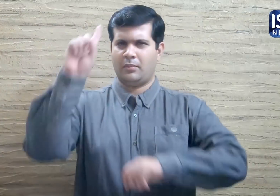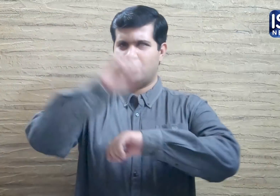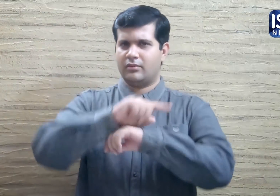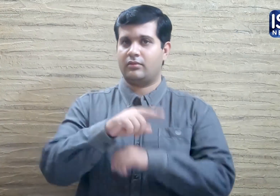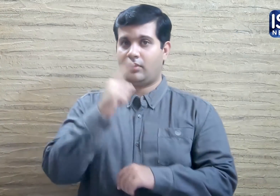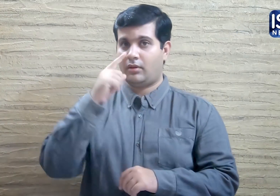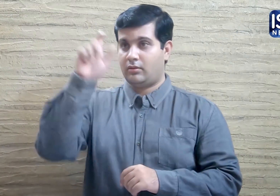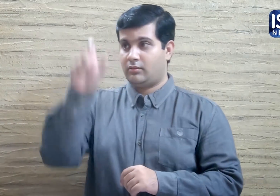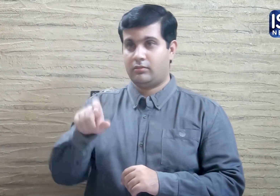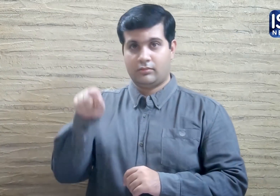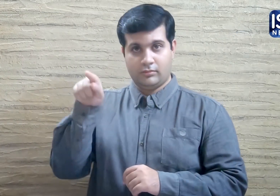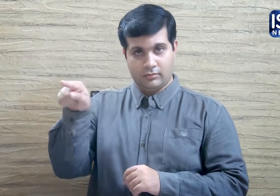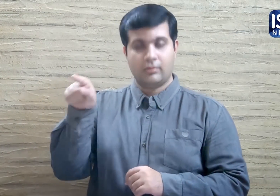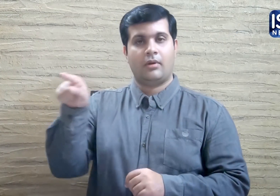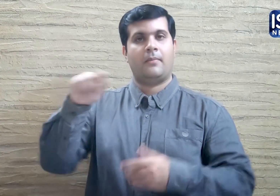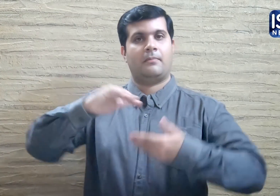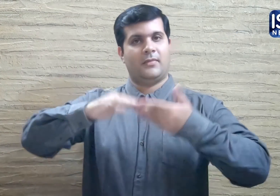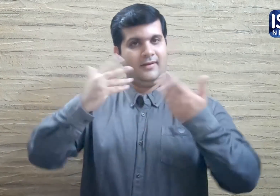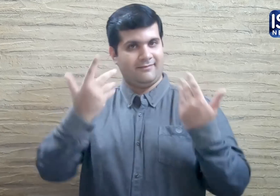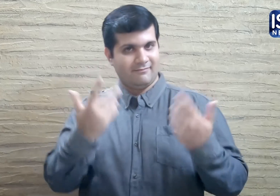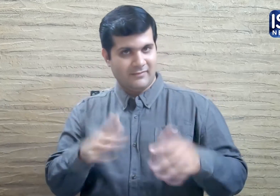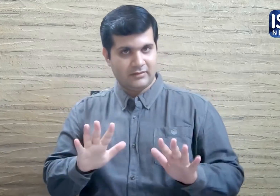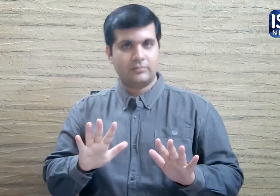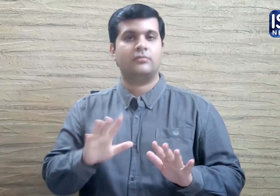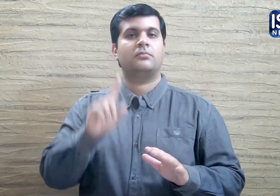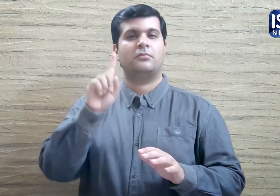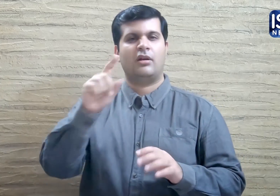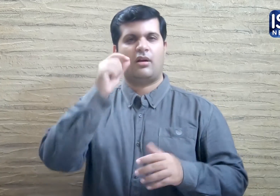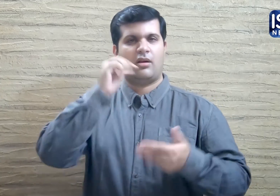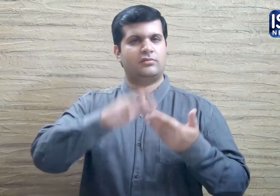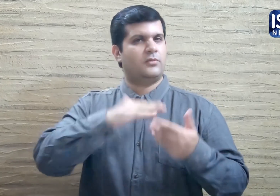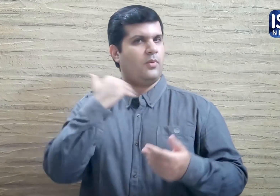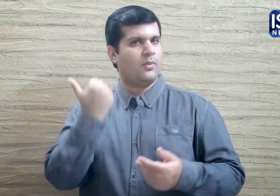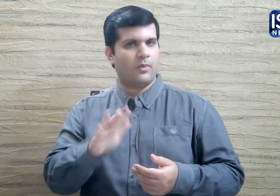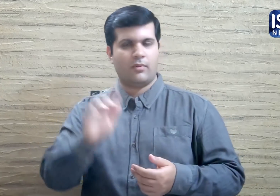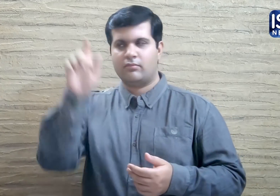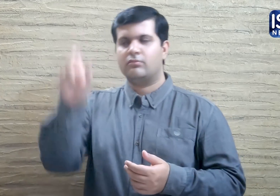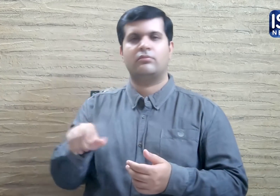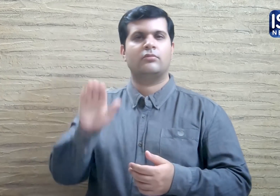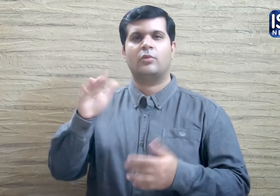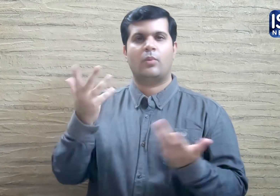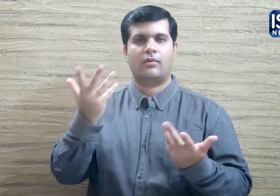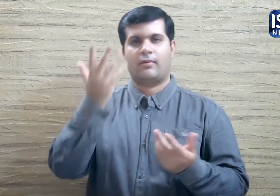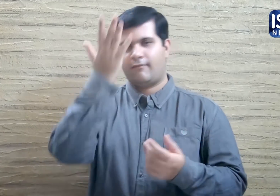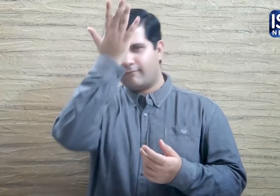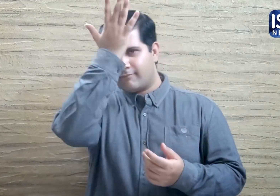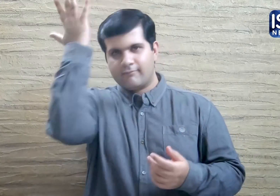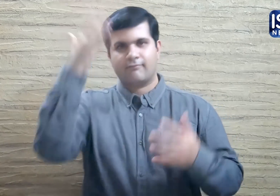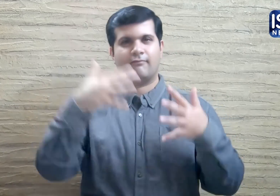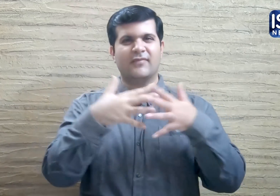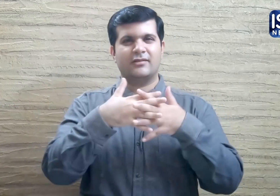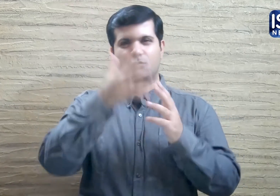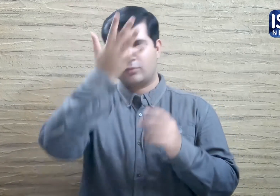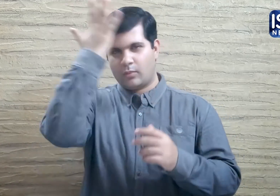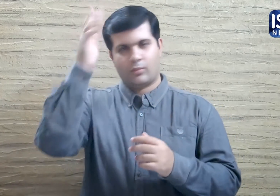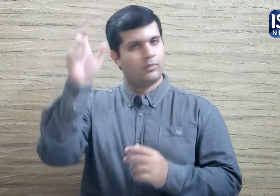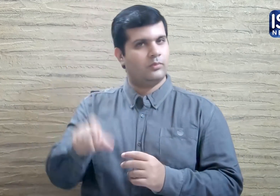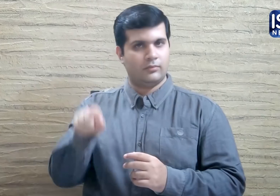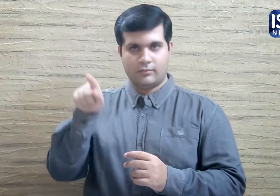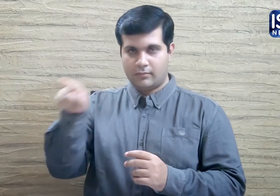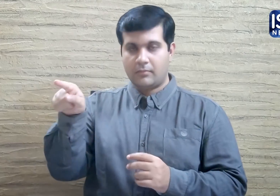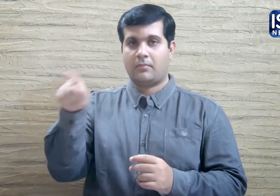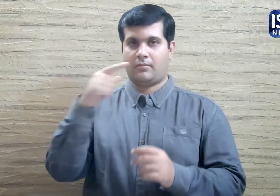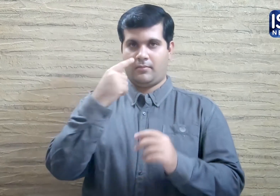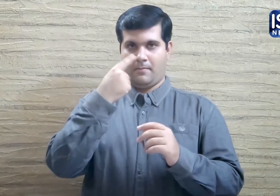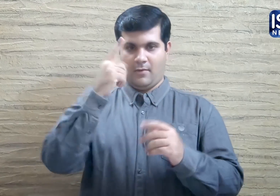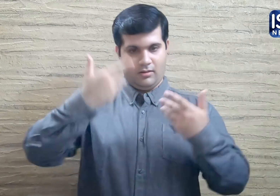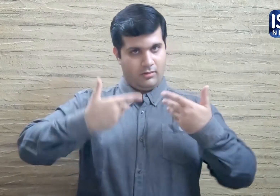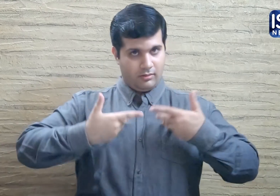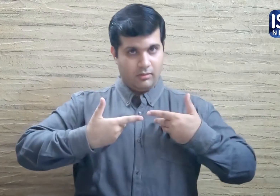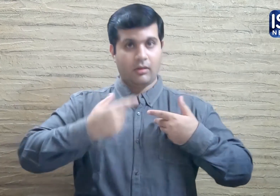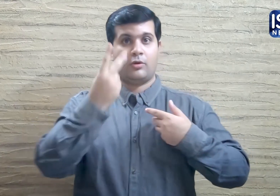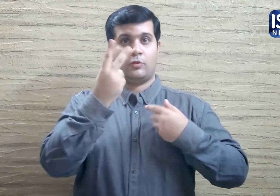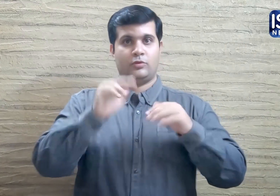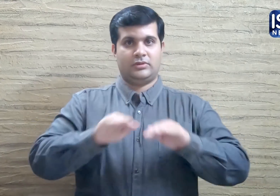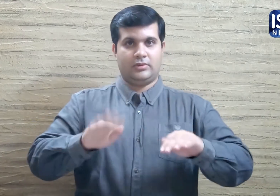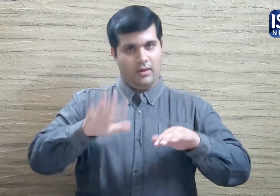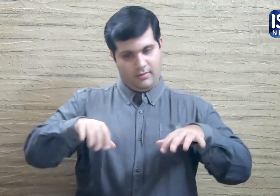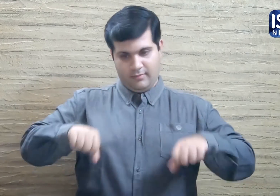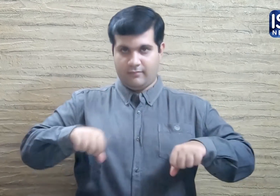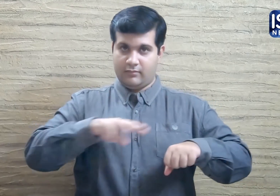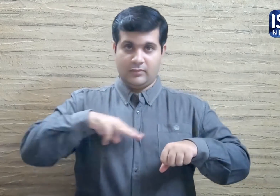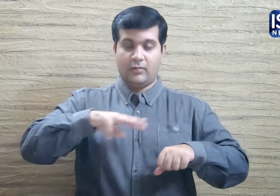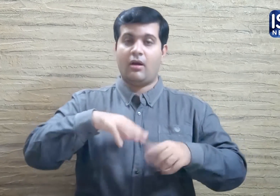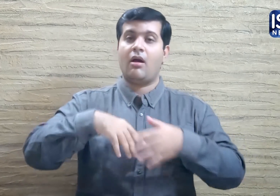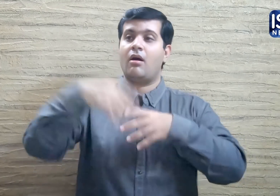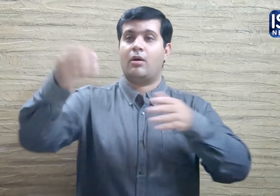One Day, a widow was walking on the road with her two children.